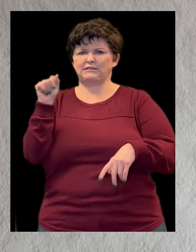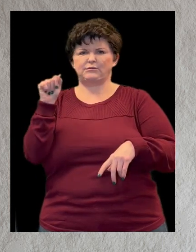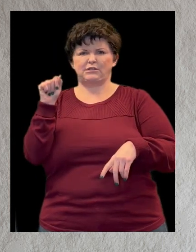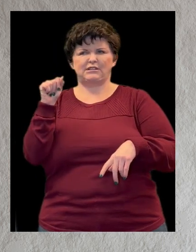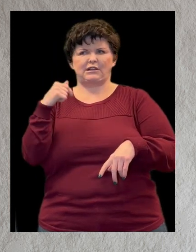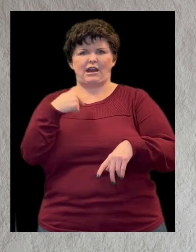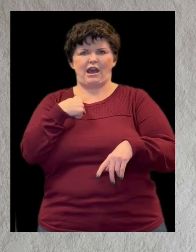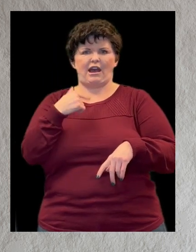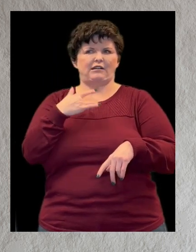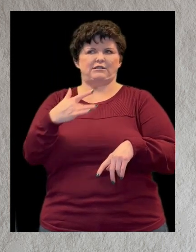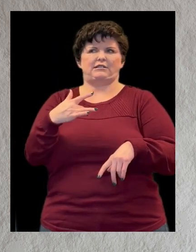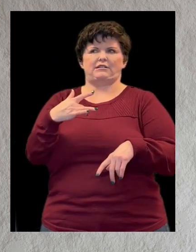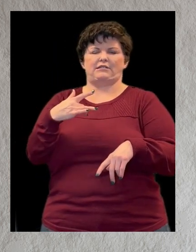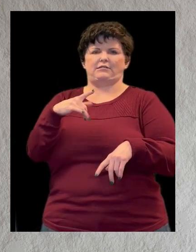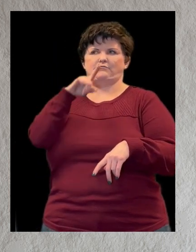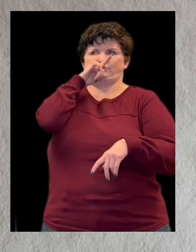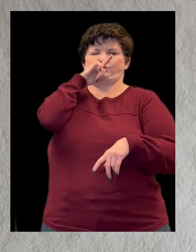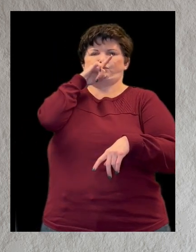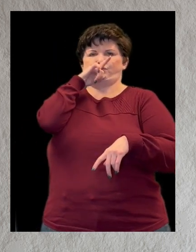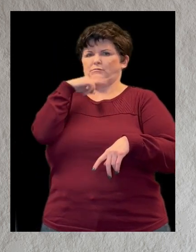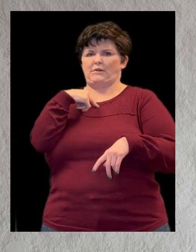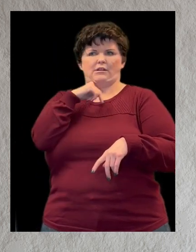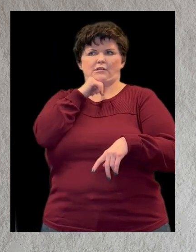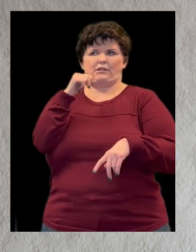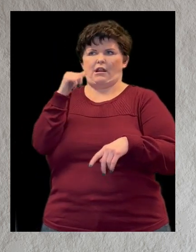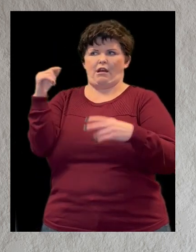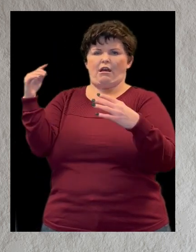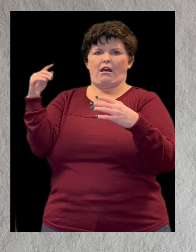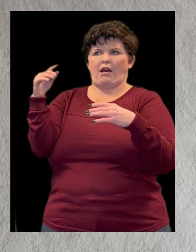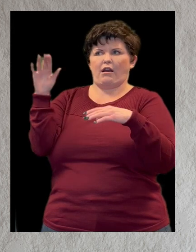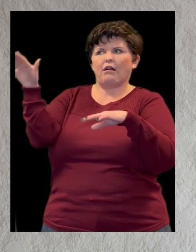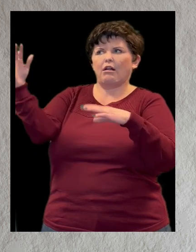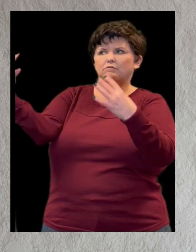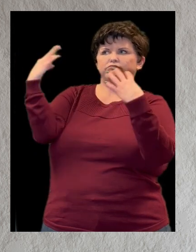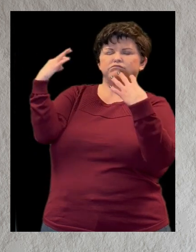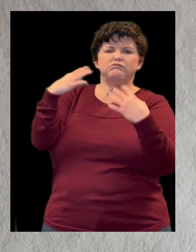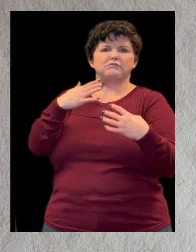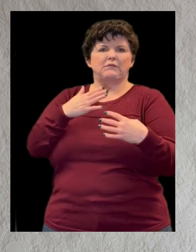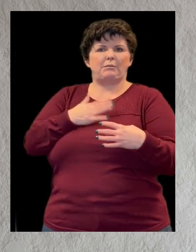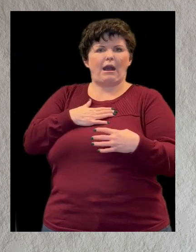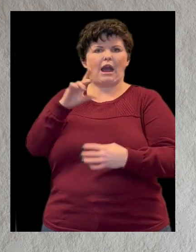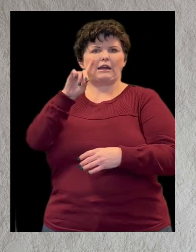I will not disclose or call attention to my diagnosis in those situations,